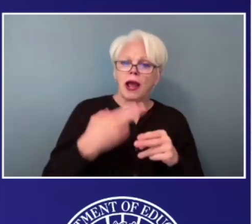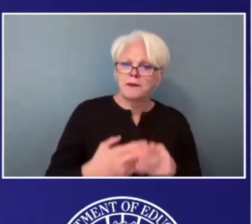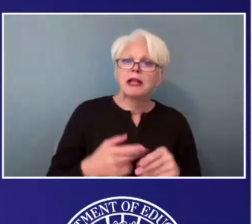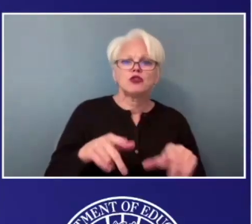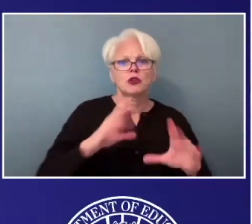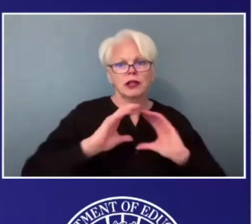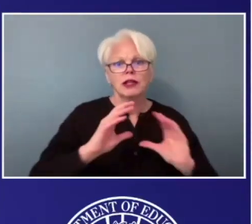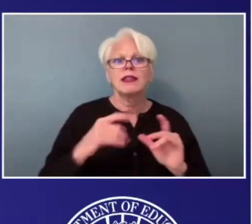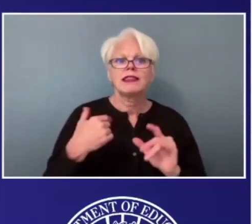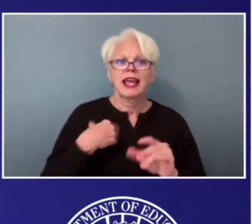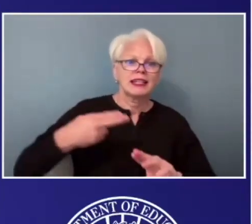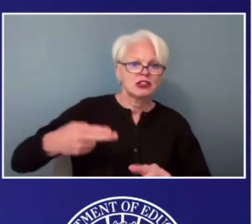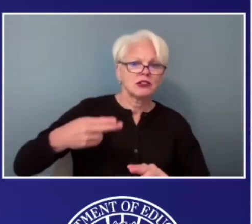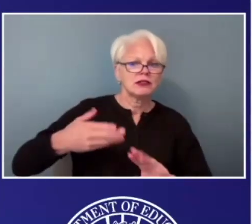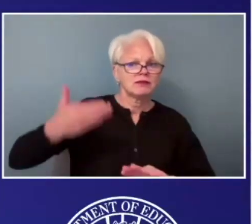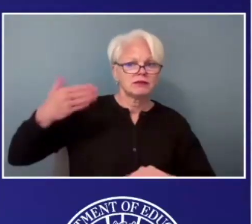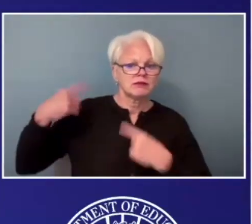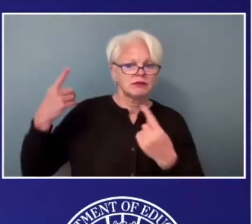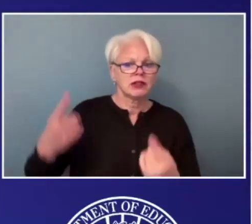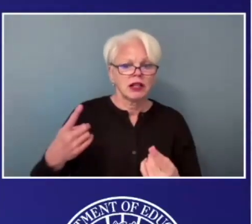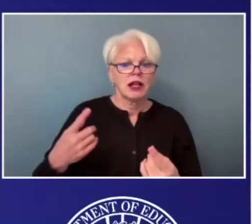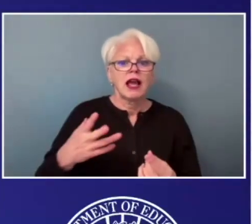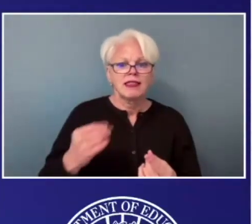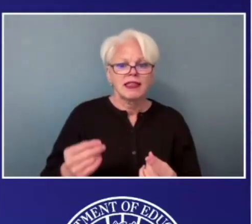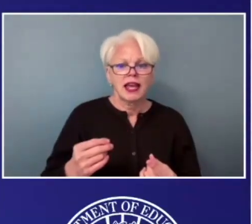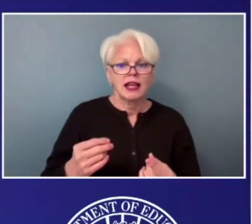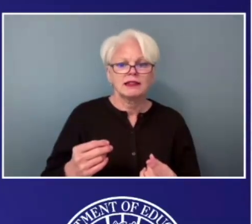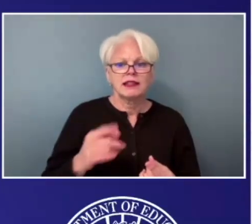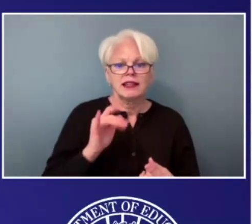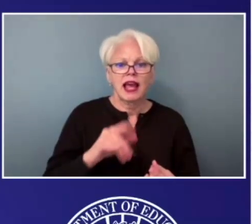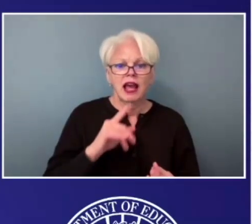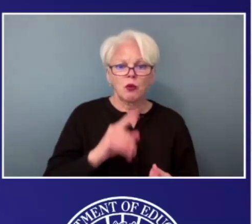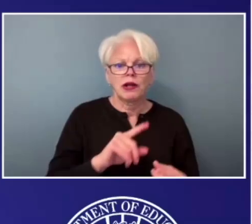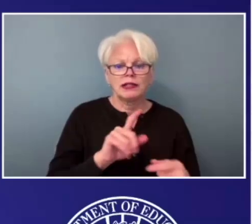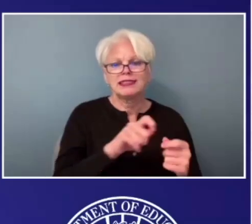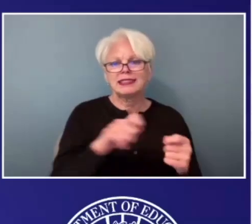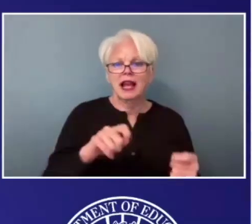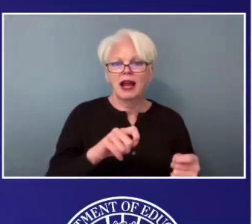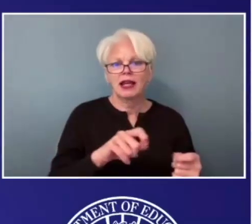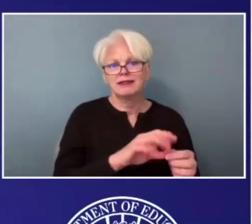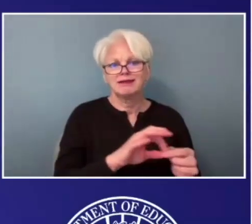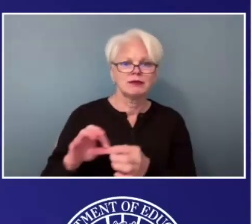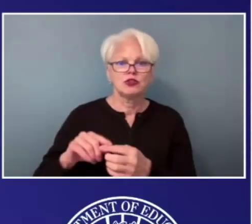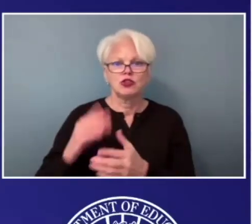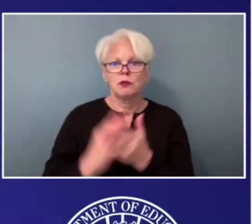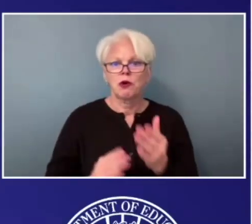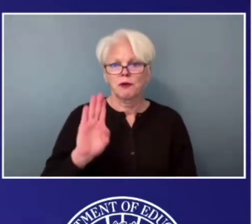Direct Loan programs, terms and conditions had worked is that it was tied back to part B, and so just to provide that legal authority to folks listening.